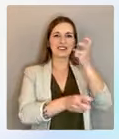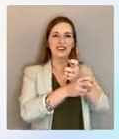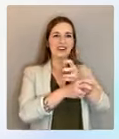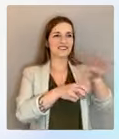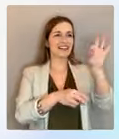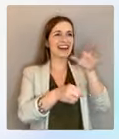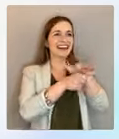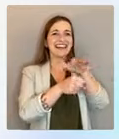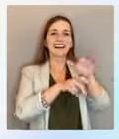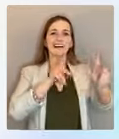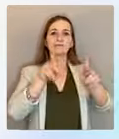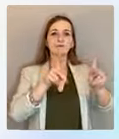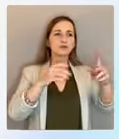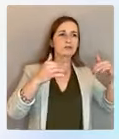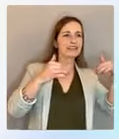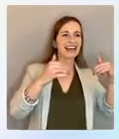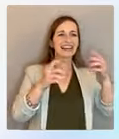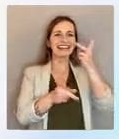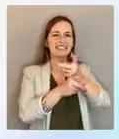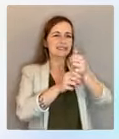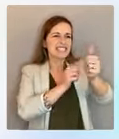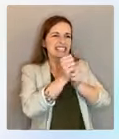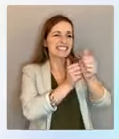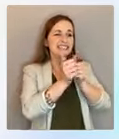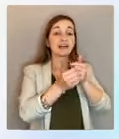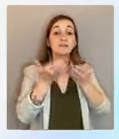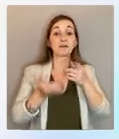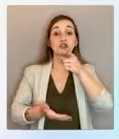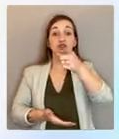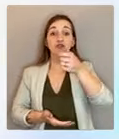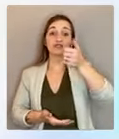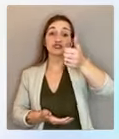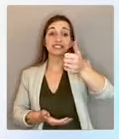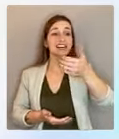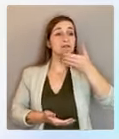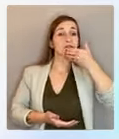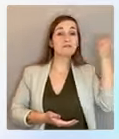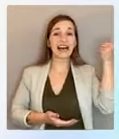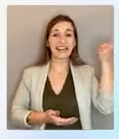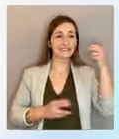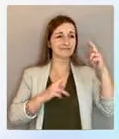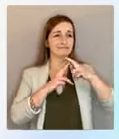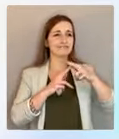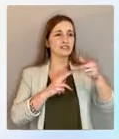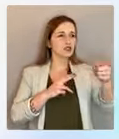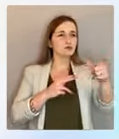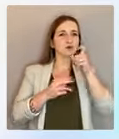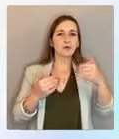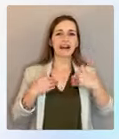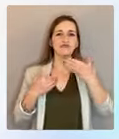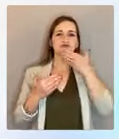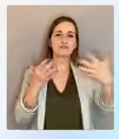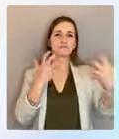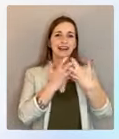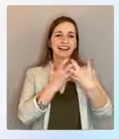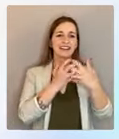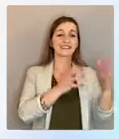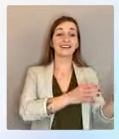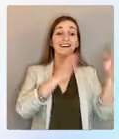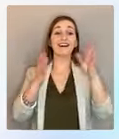it's really going to be hard to find enough people to play and to keep it competitive. You might be the best person of the sport and not have anyone anyone to play with. But with a virtual sport,